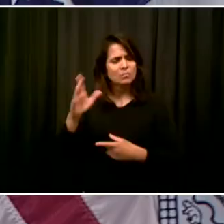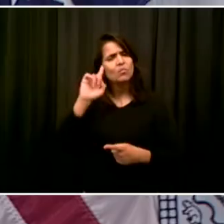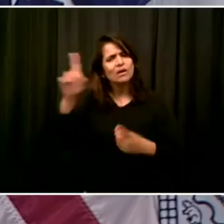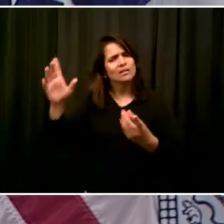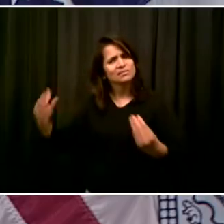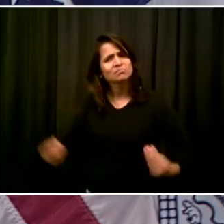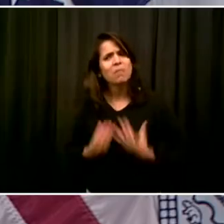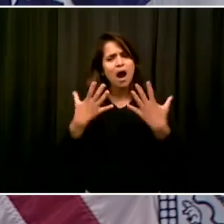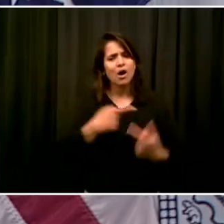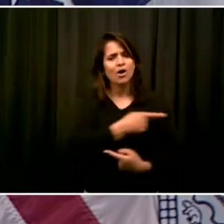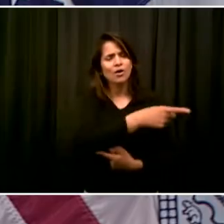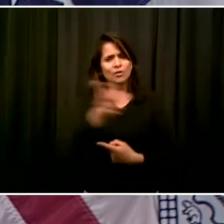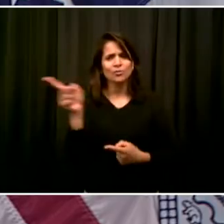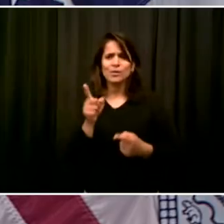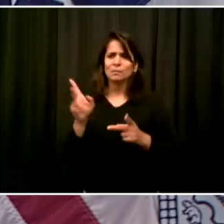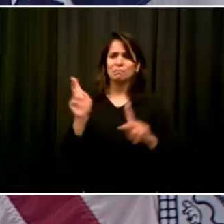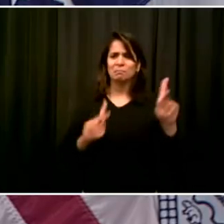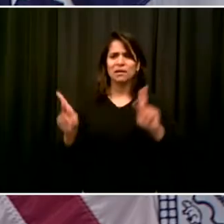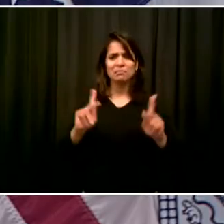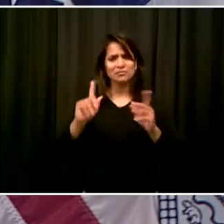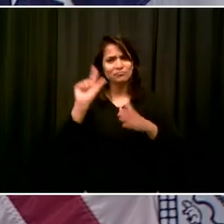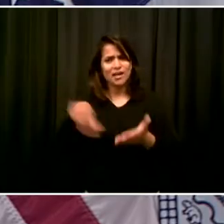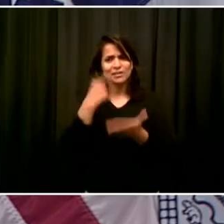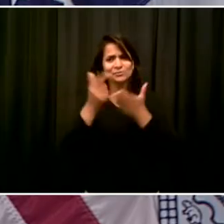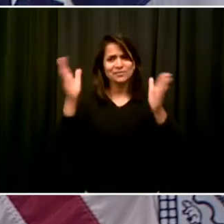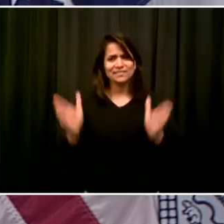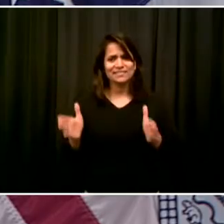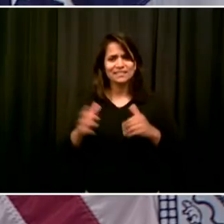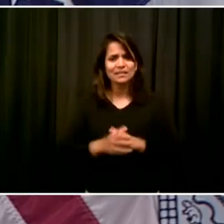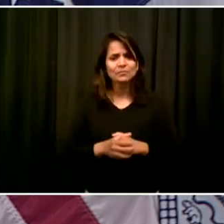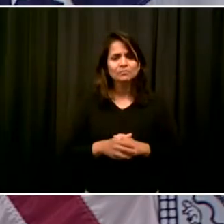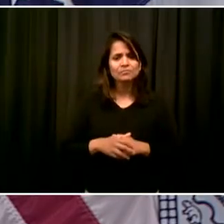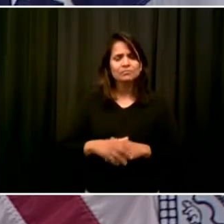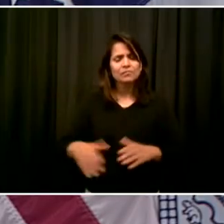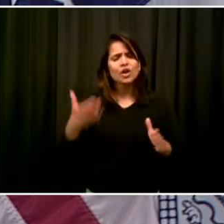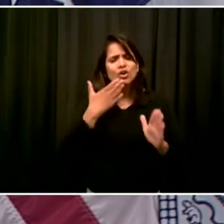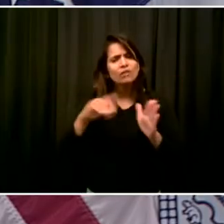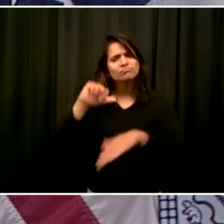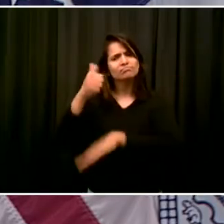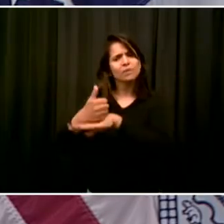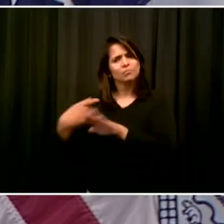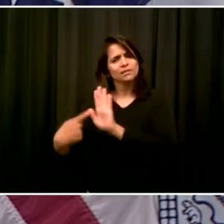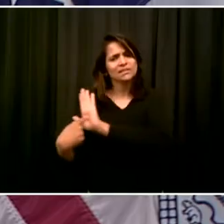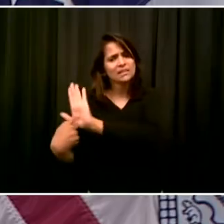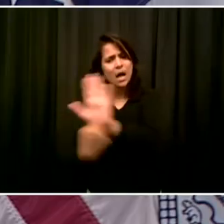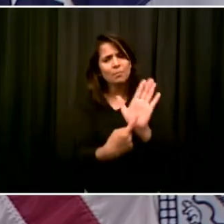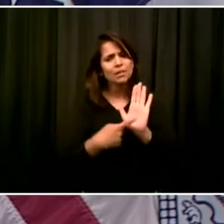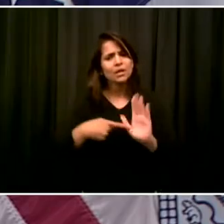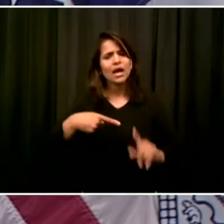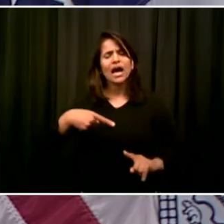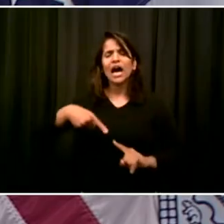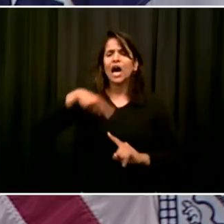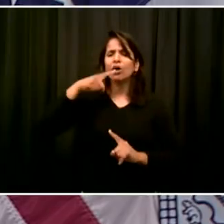BE INSPIRING FOR THEM TO HEAR A DAUGHTER OF TH E BRO NXWO HIS A